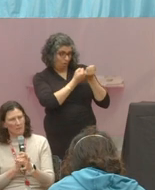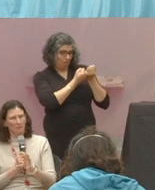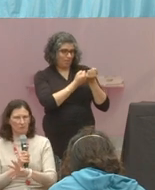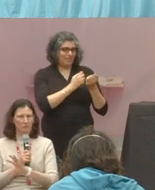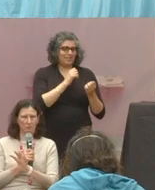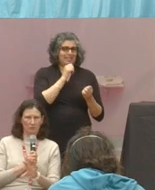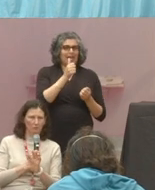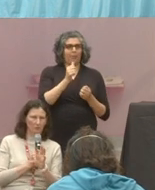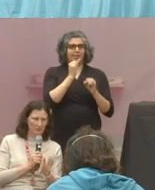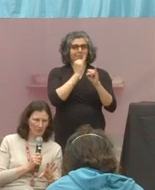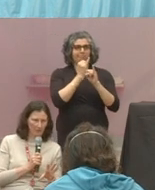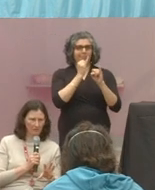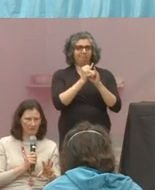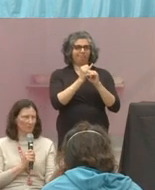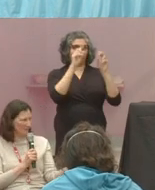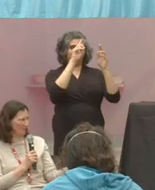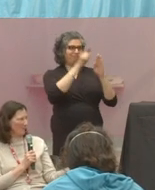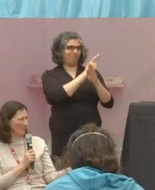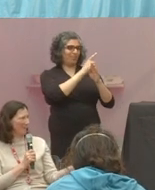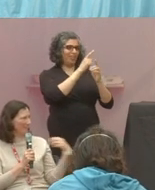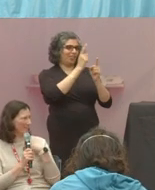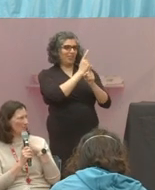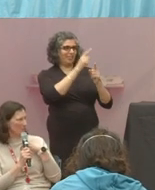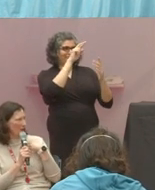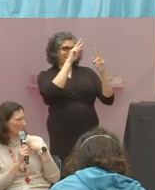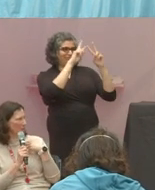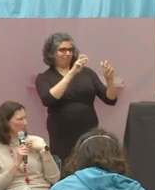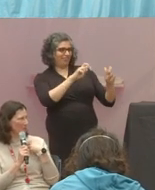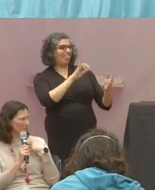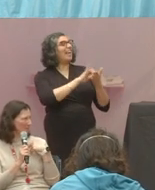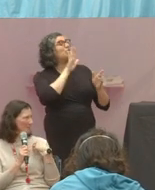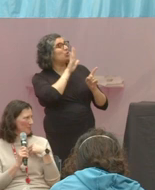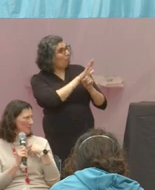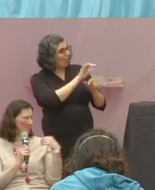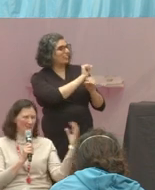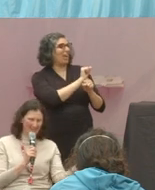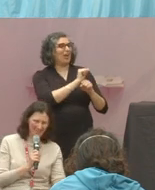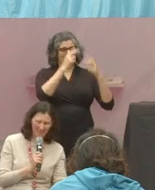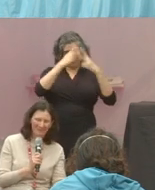piece of institutional critique, you said earlier like that it's your job to critique your own institutions. That's not what